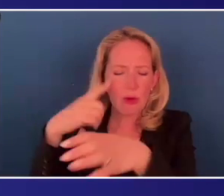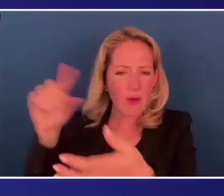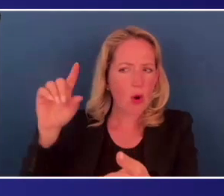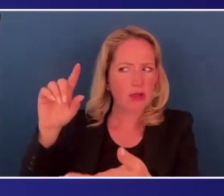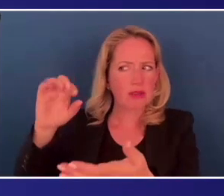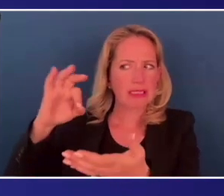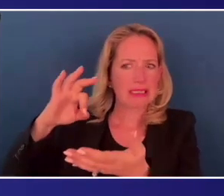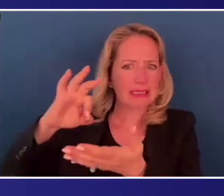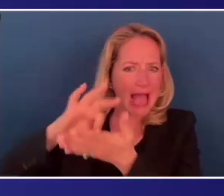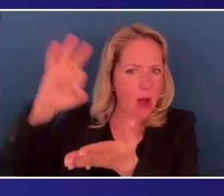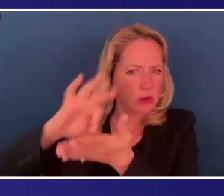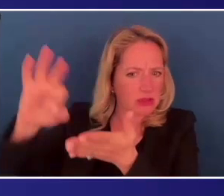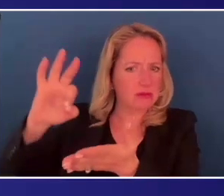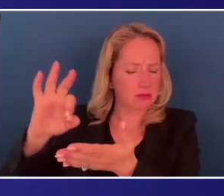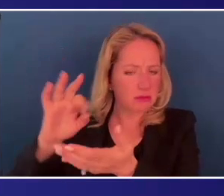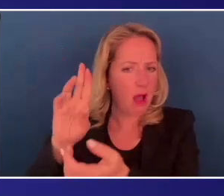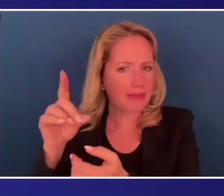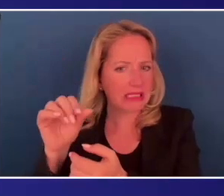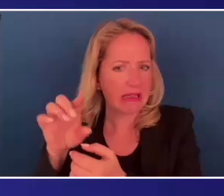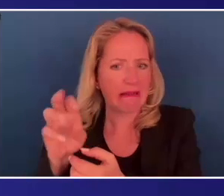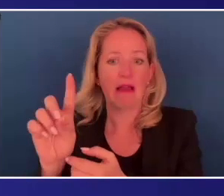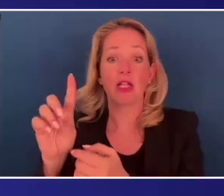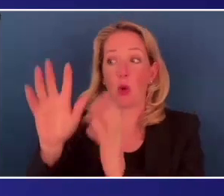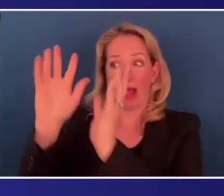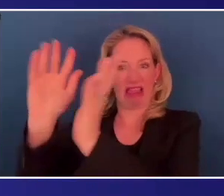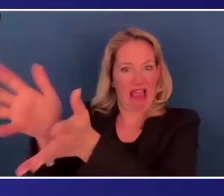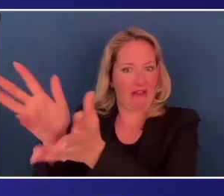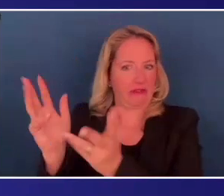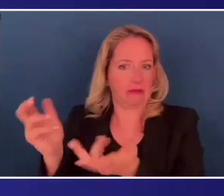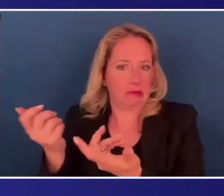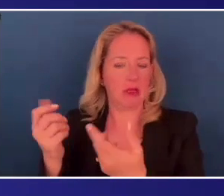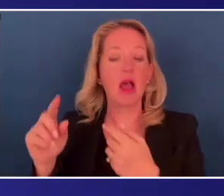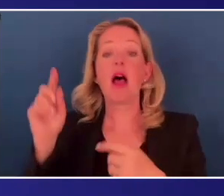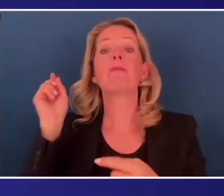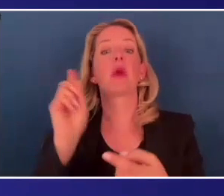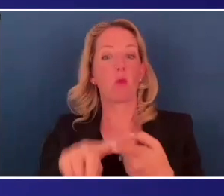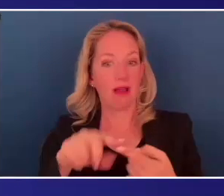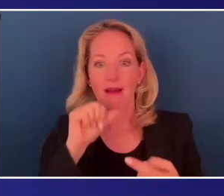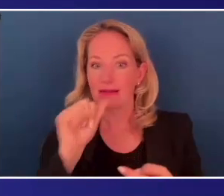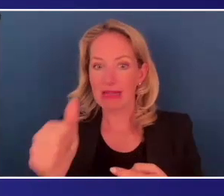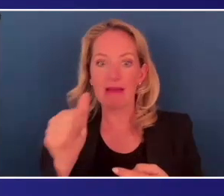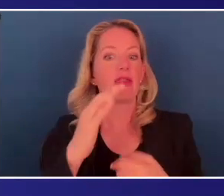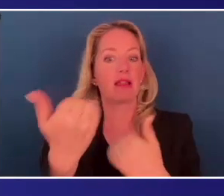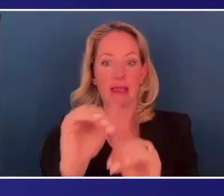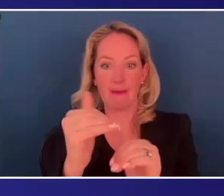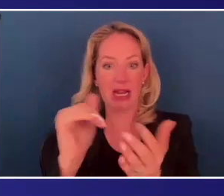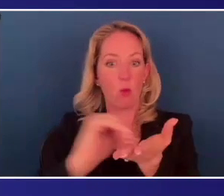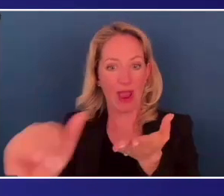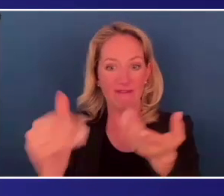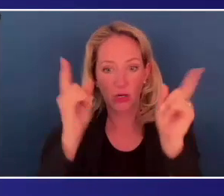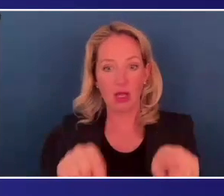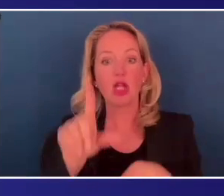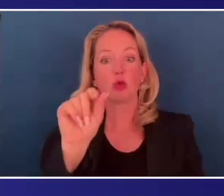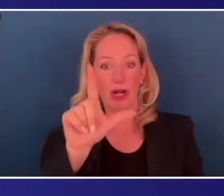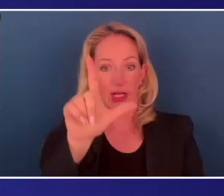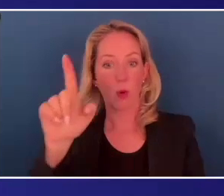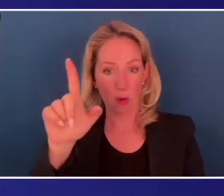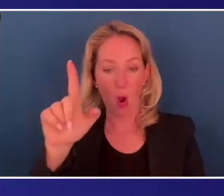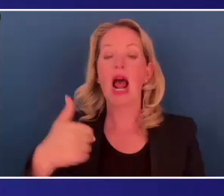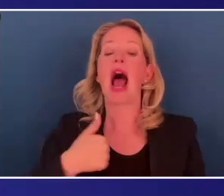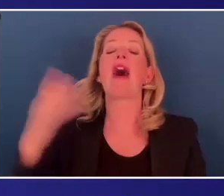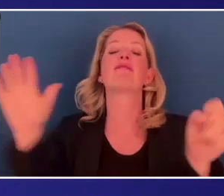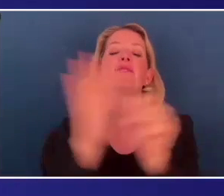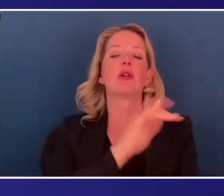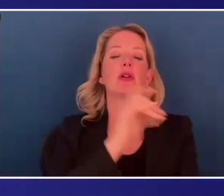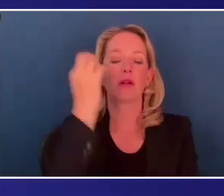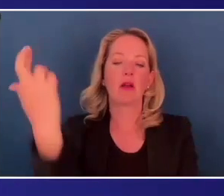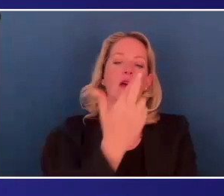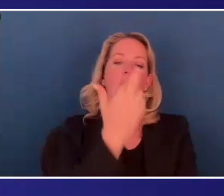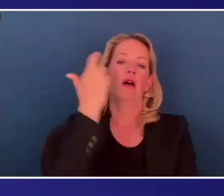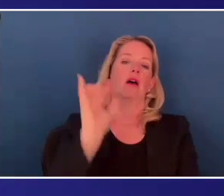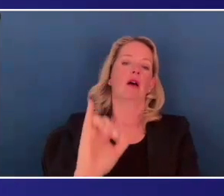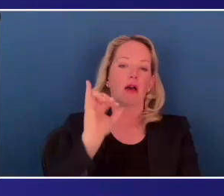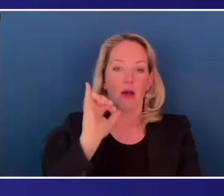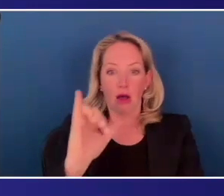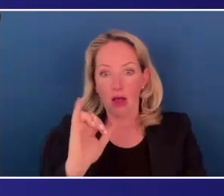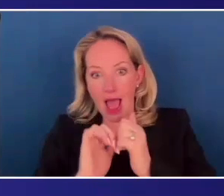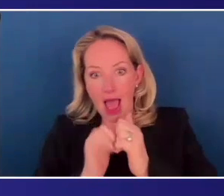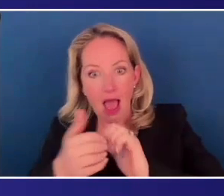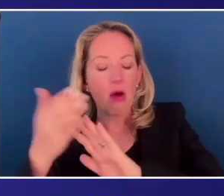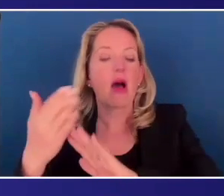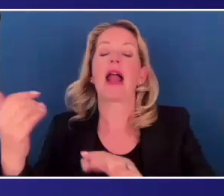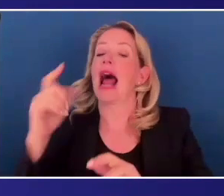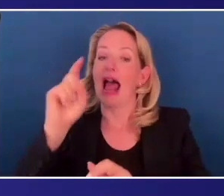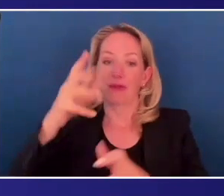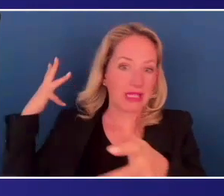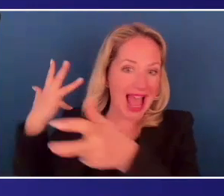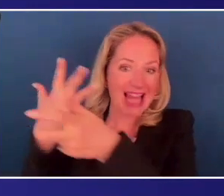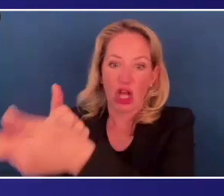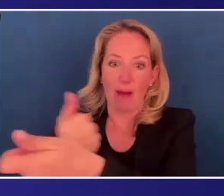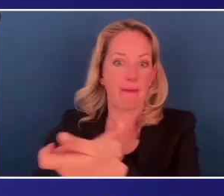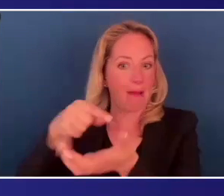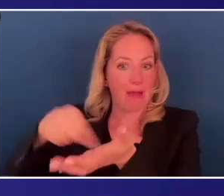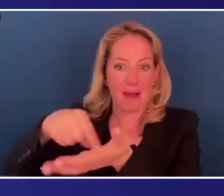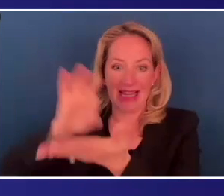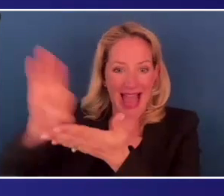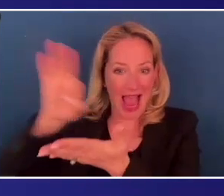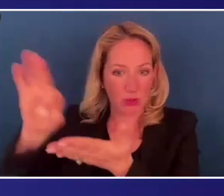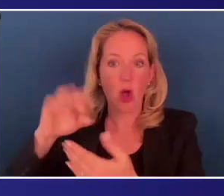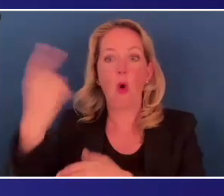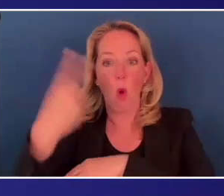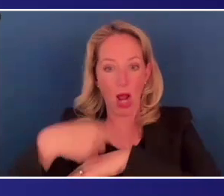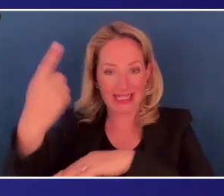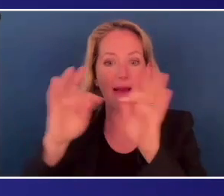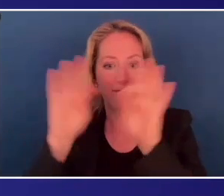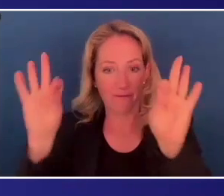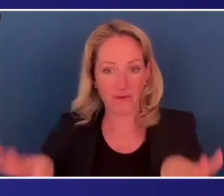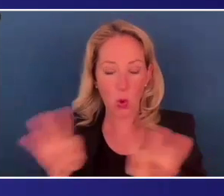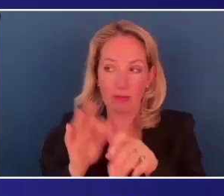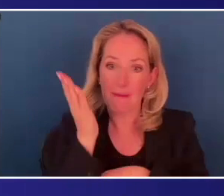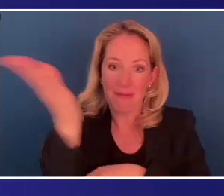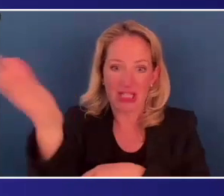So I left it alone. However, it wasn't until the limited waiver occurred in 2,021 that I fully realized how PSLF operates and how important it was for me to catch up on my payment counts through one-time form submissions for all of my employment.